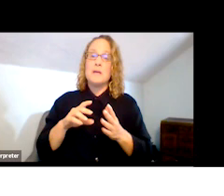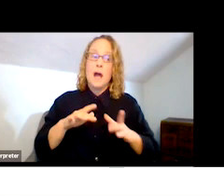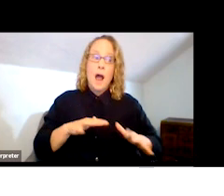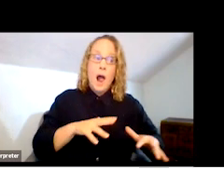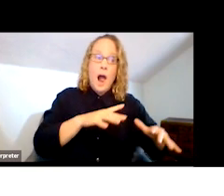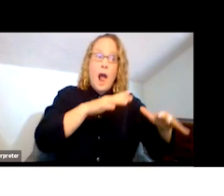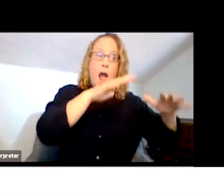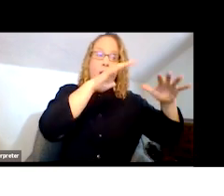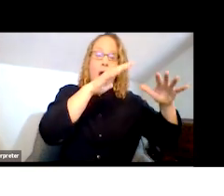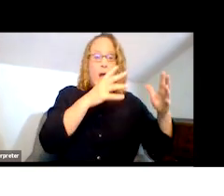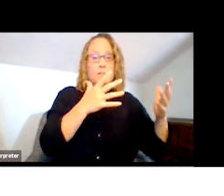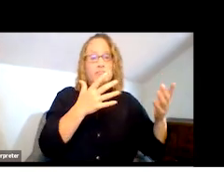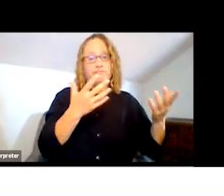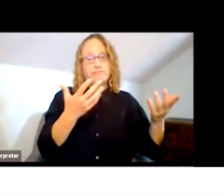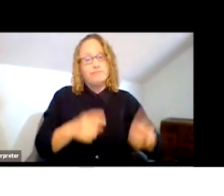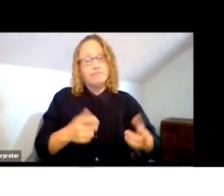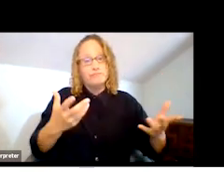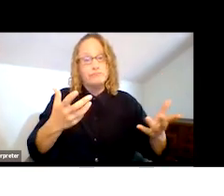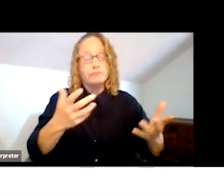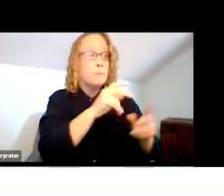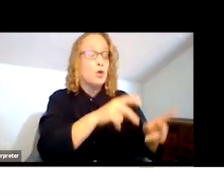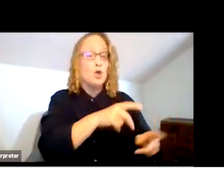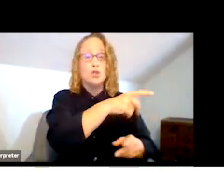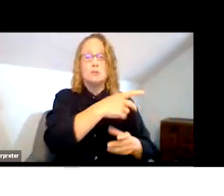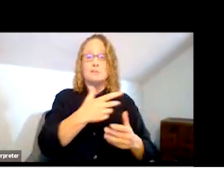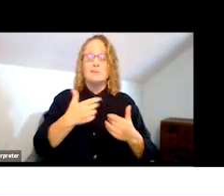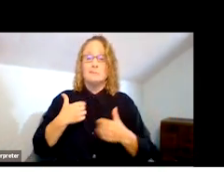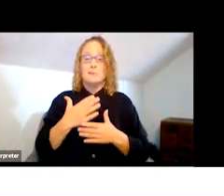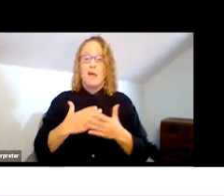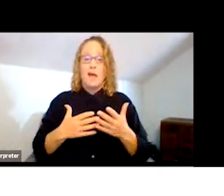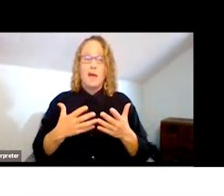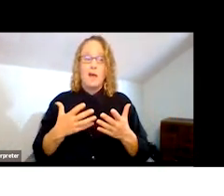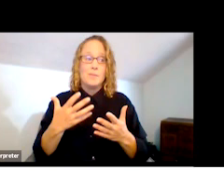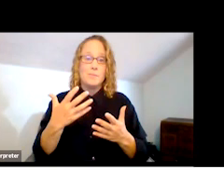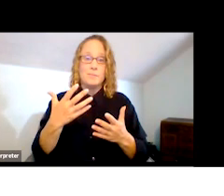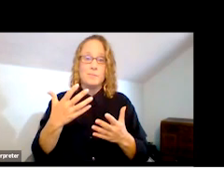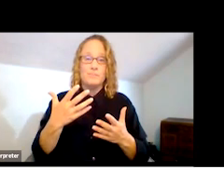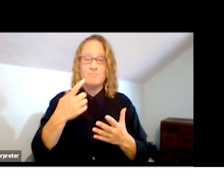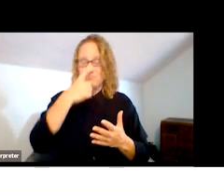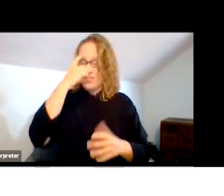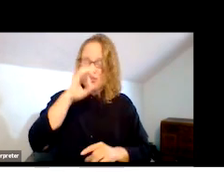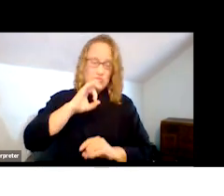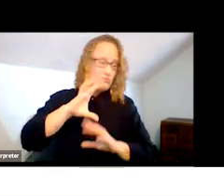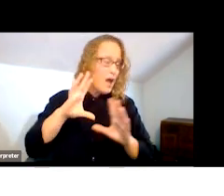Sometimes we do all this work, we work on building relationships, we work on all of the proactive strategies,